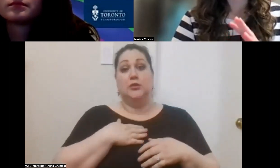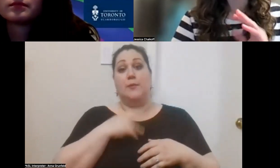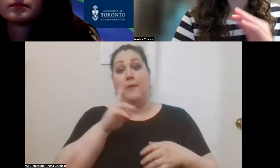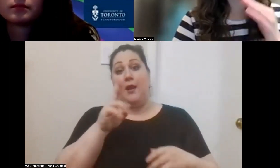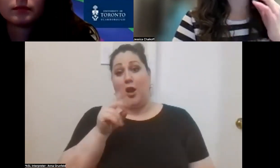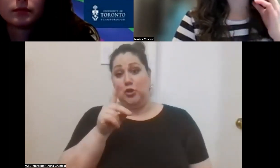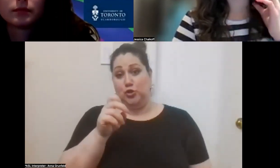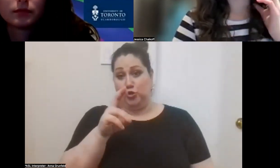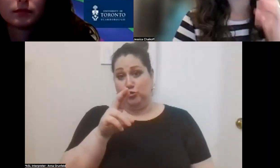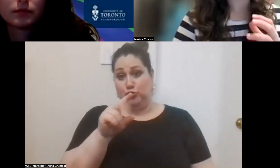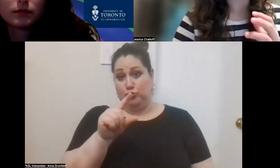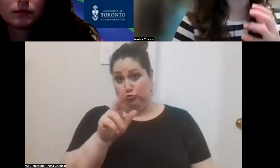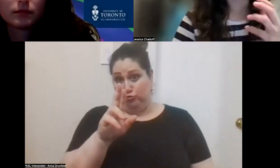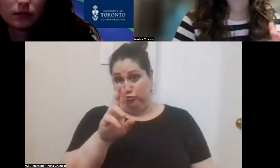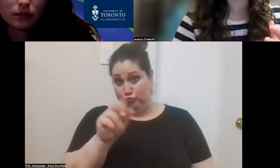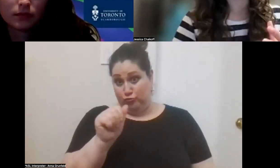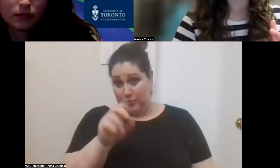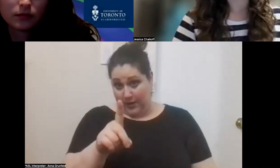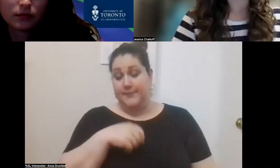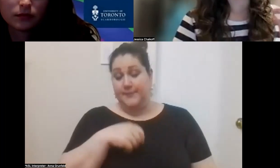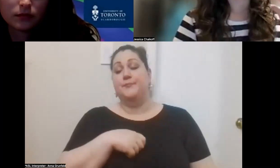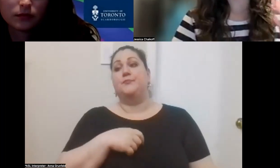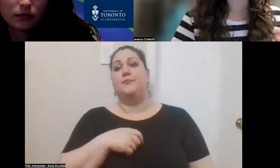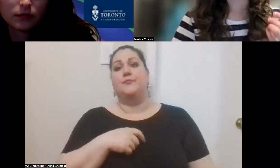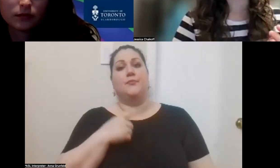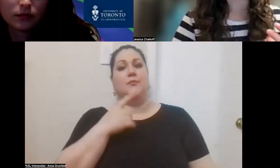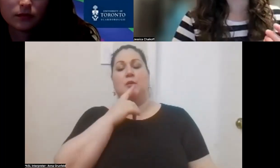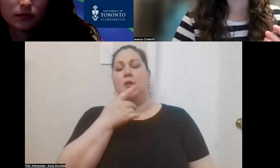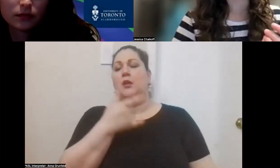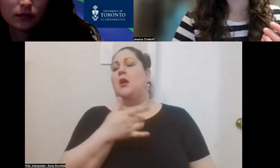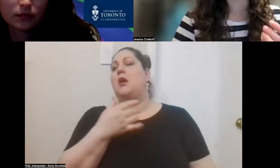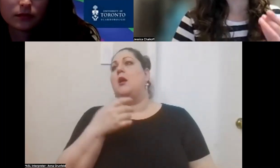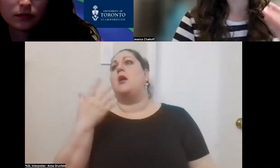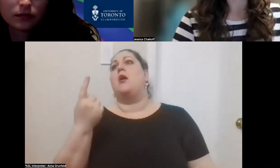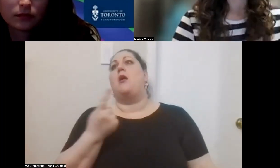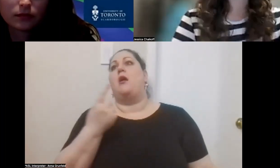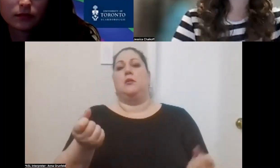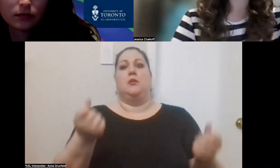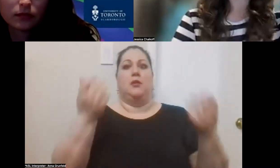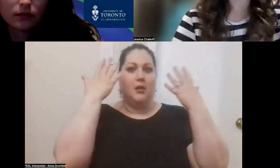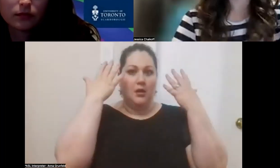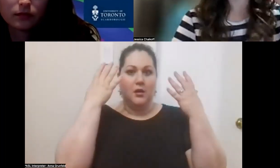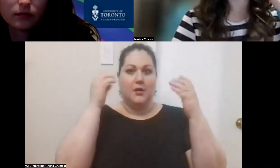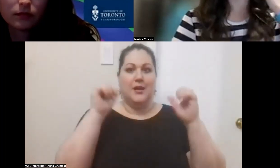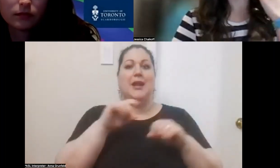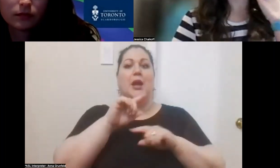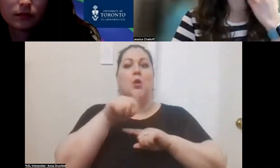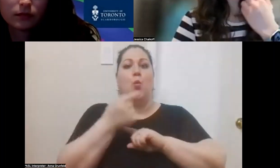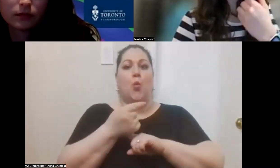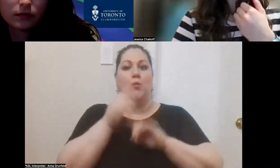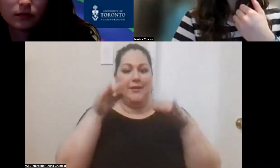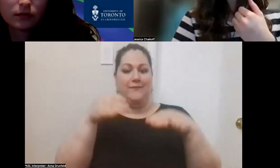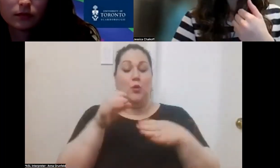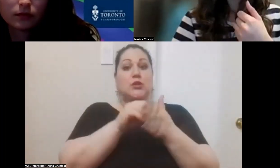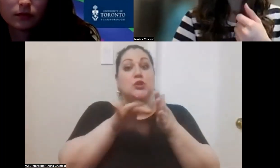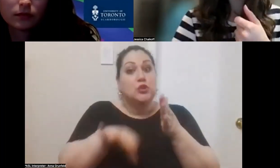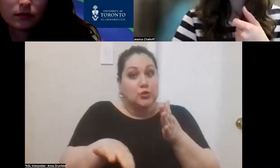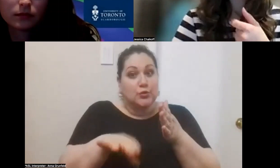it was so overworked that they could only focus on the students. So the faculty couldn't always get their questions answered.